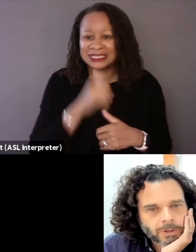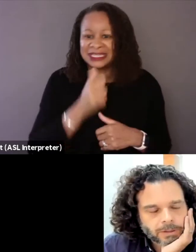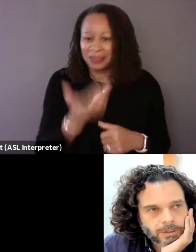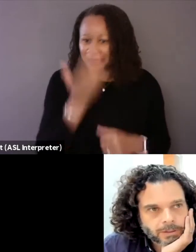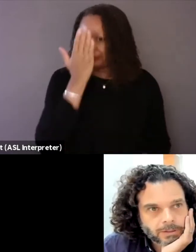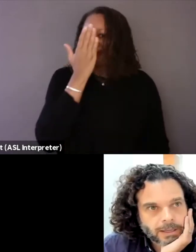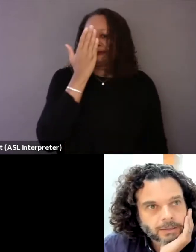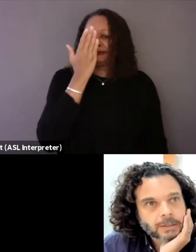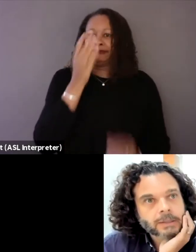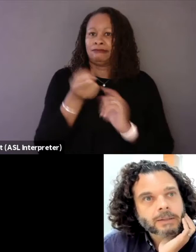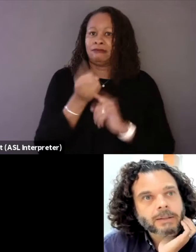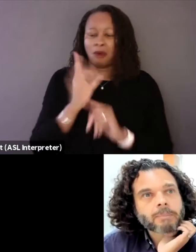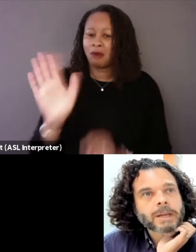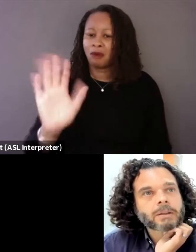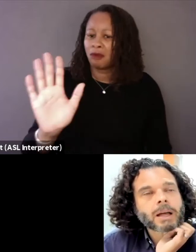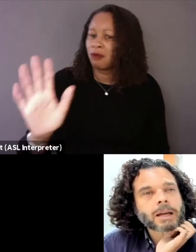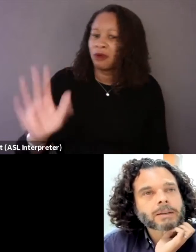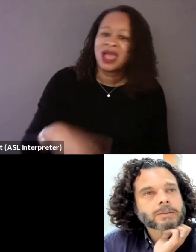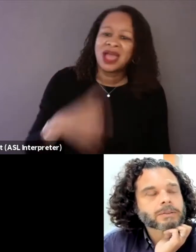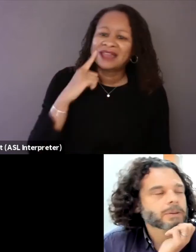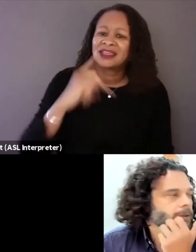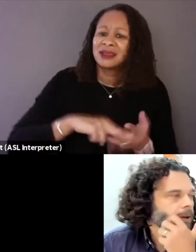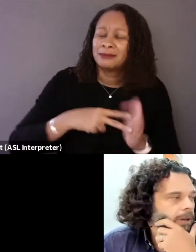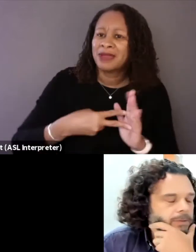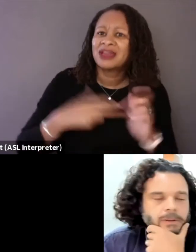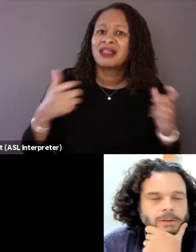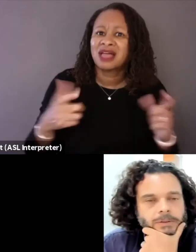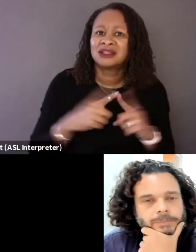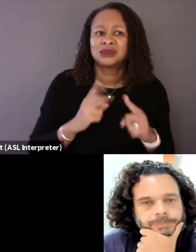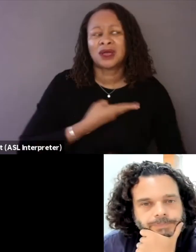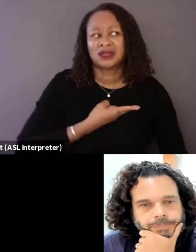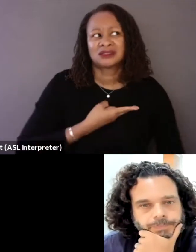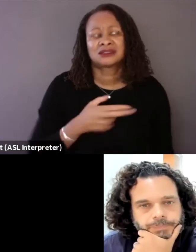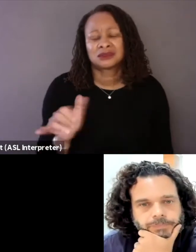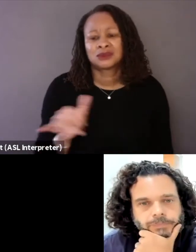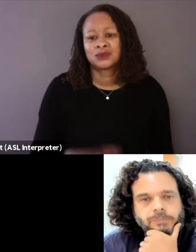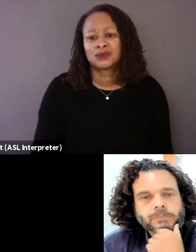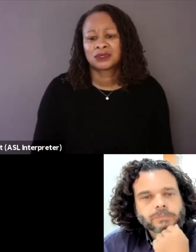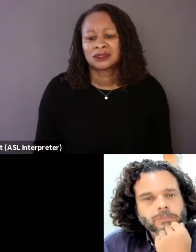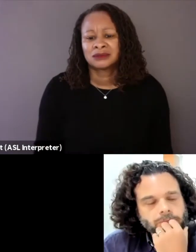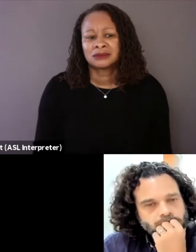I think that, that, that meant a lot to us. Well, that is kind of sacred, right?